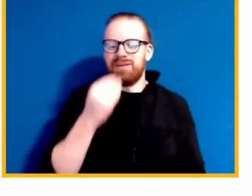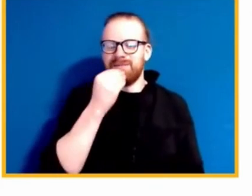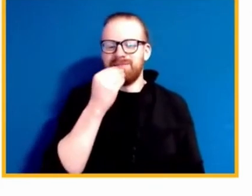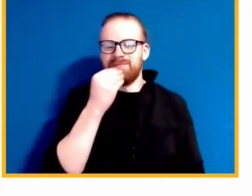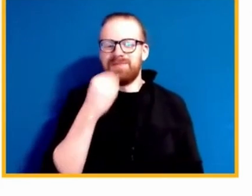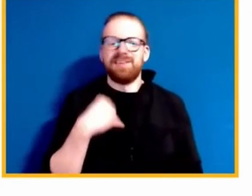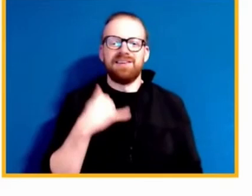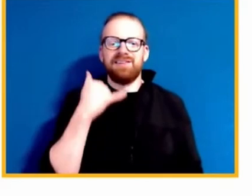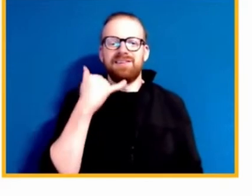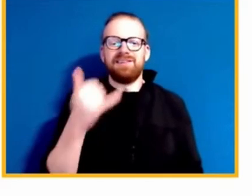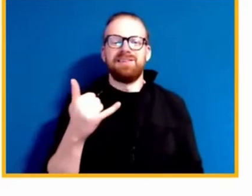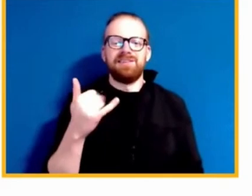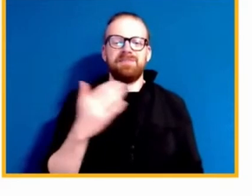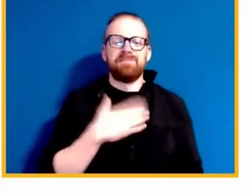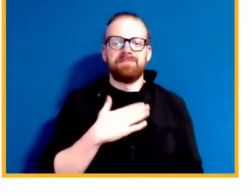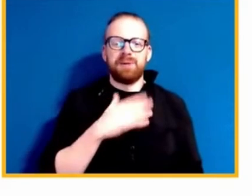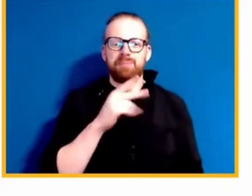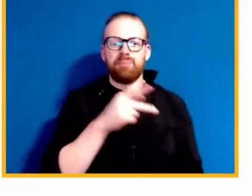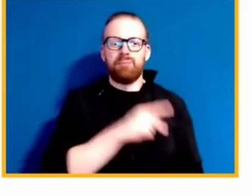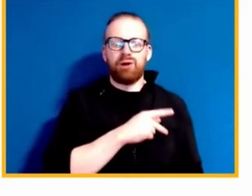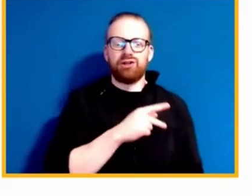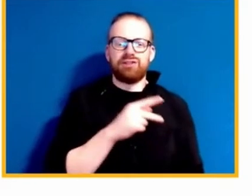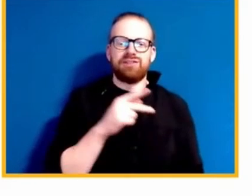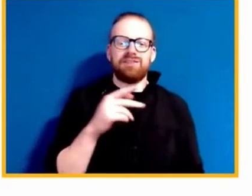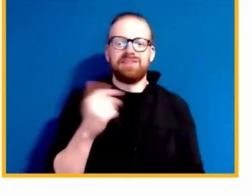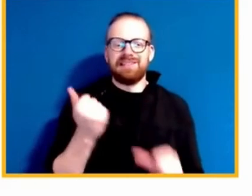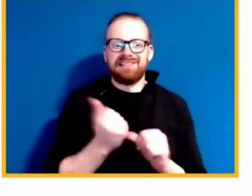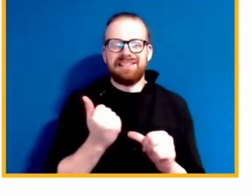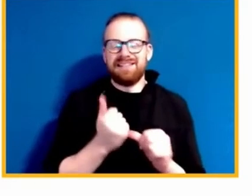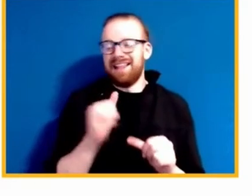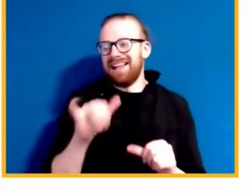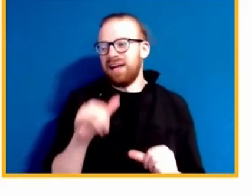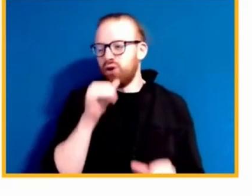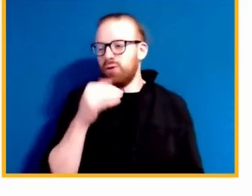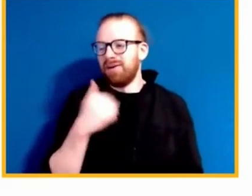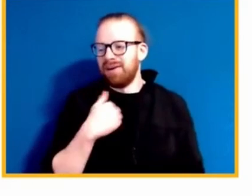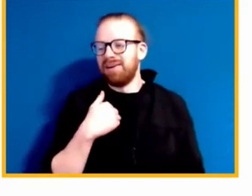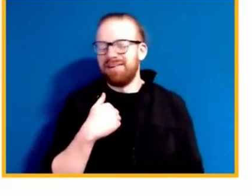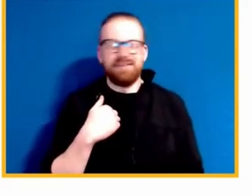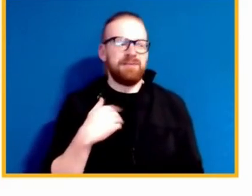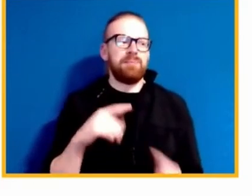my personal non-existent assistant to get me something. But I'm certainly hungry to see this